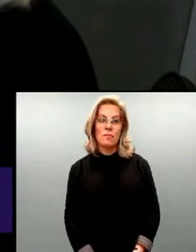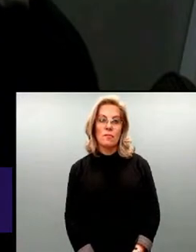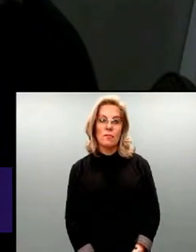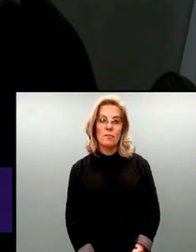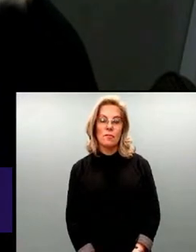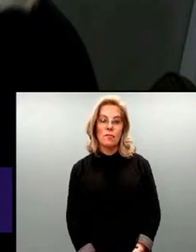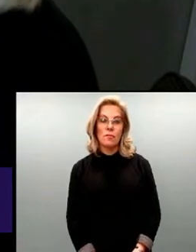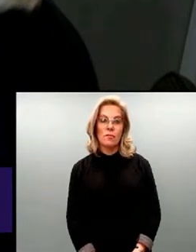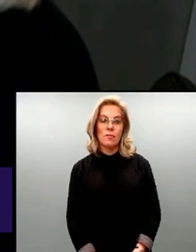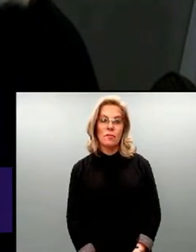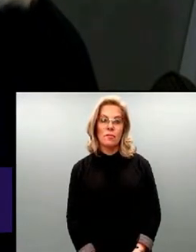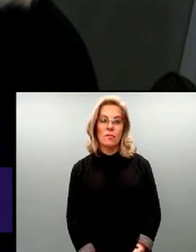can be for us to have those discussions.